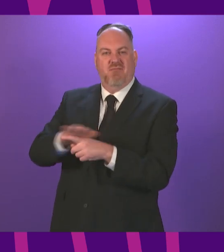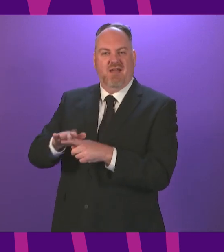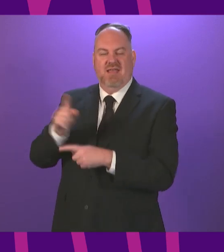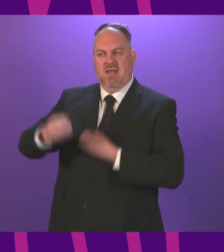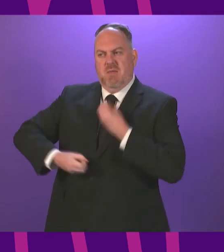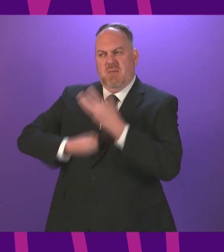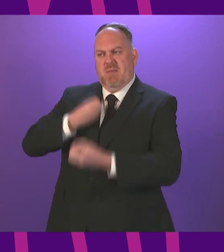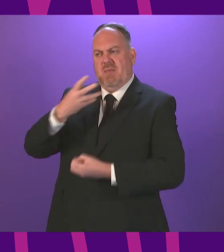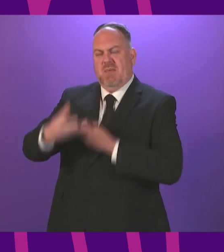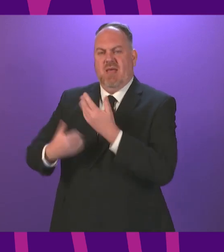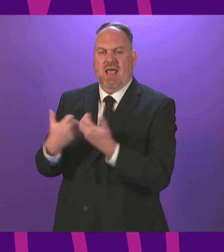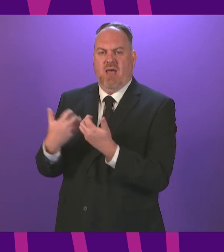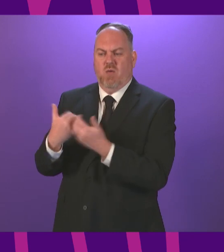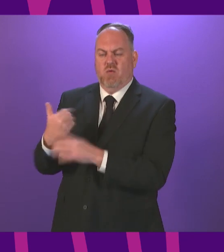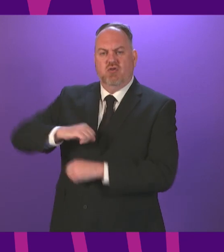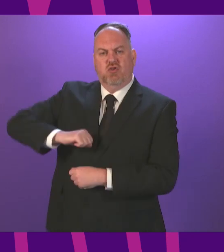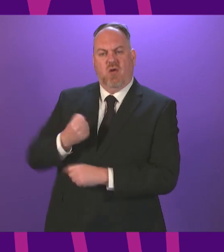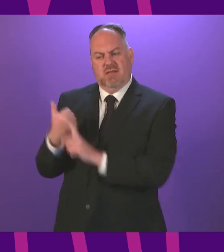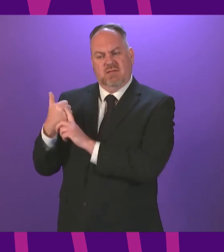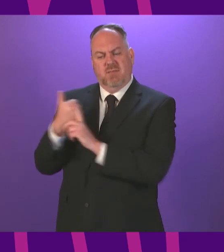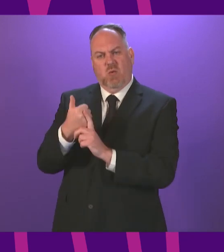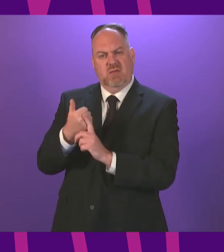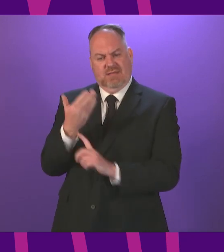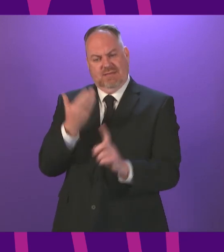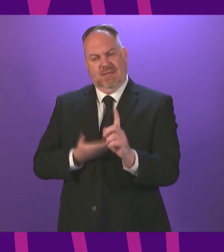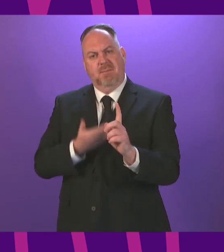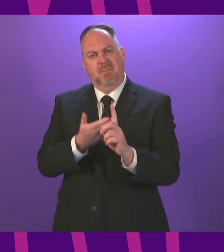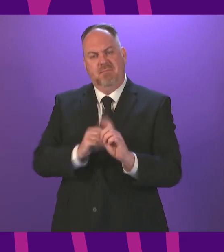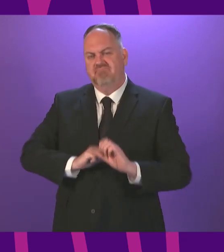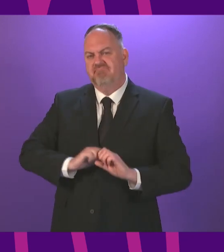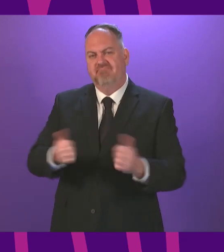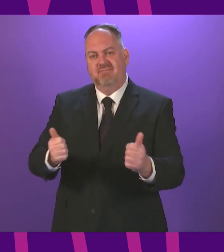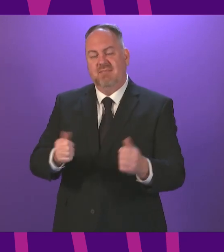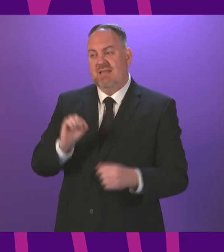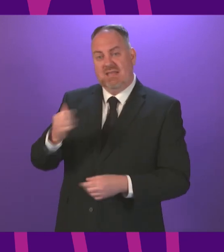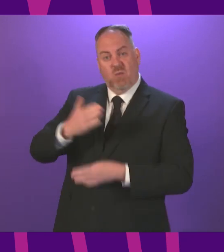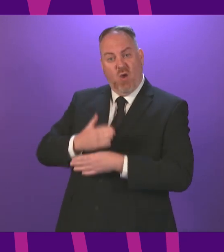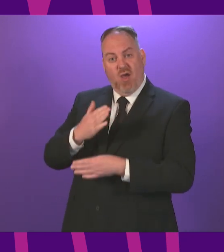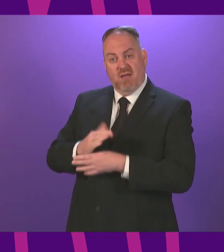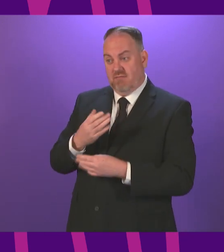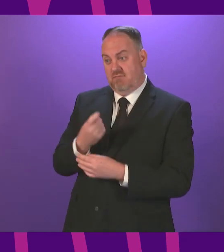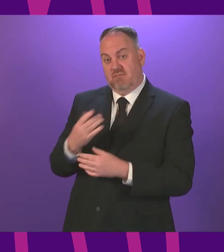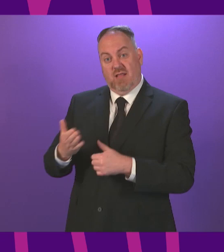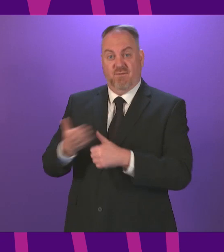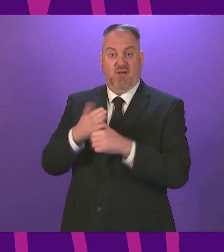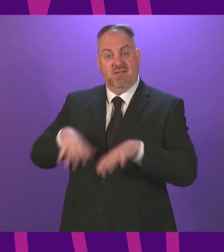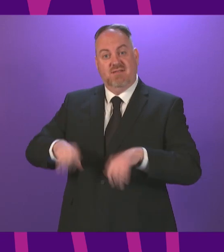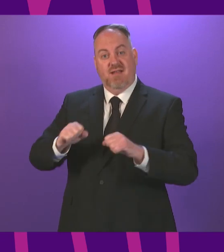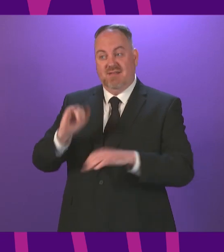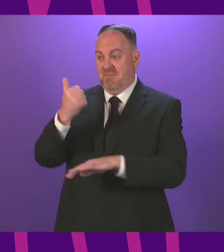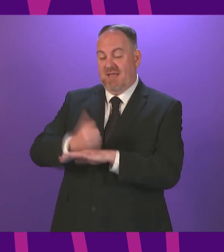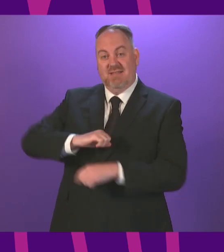given him. Some of his first duties with the royal household were undertaken here. In July 1947, just